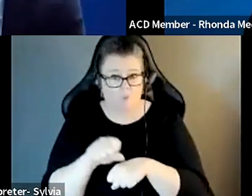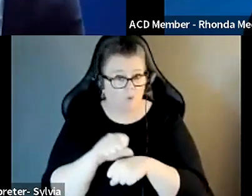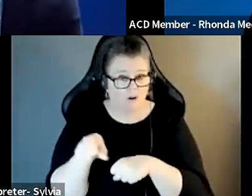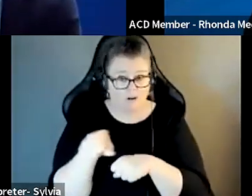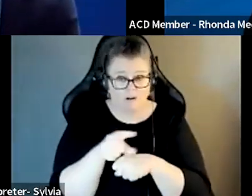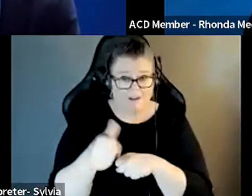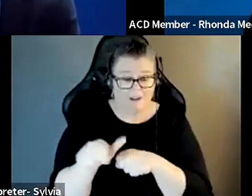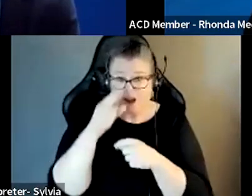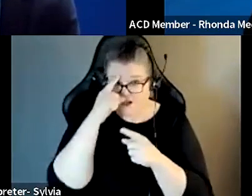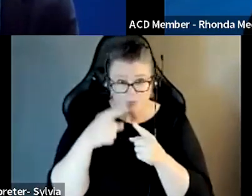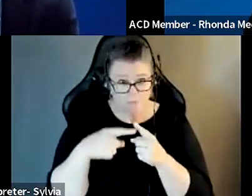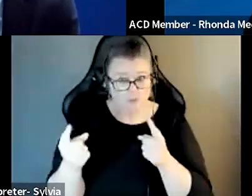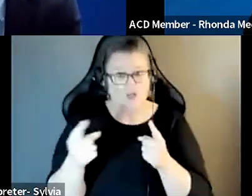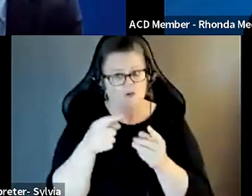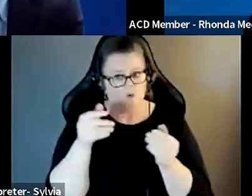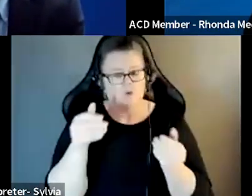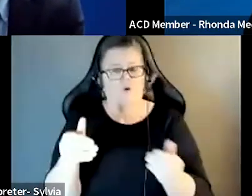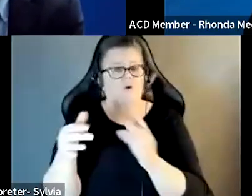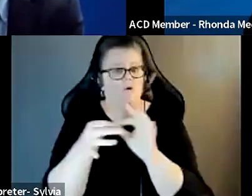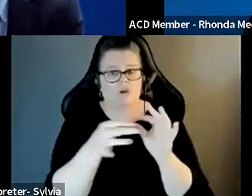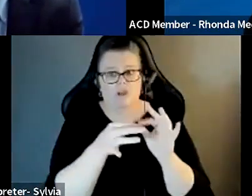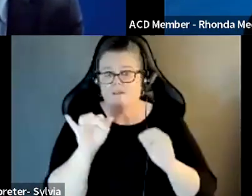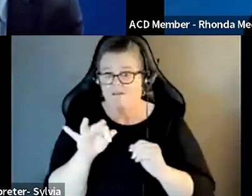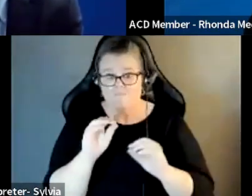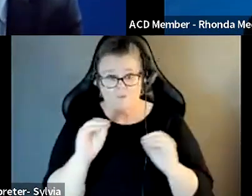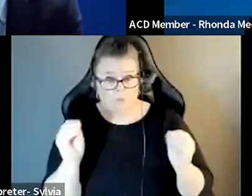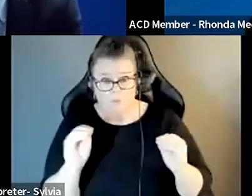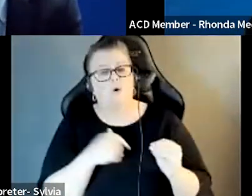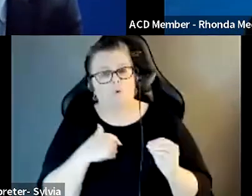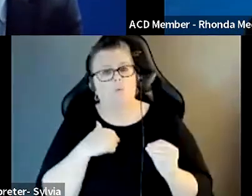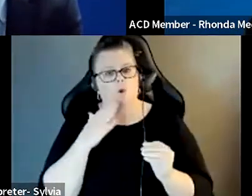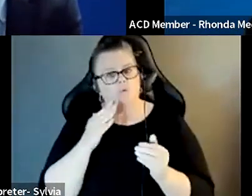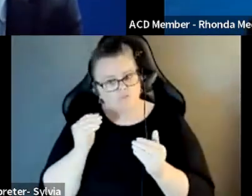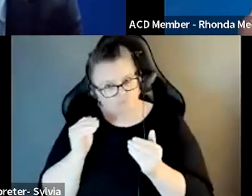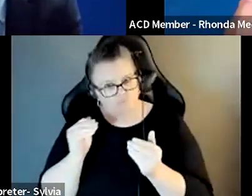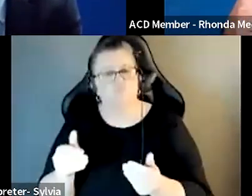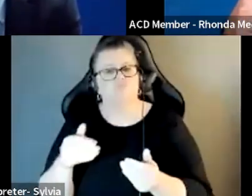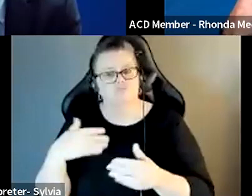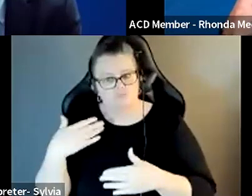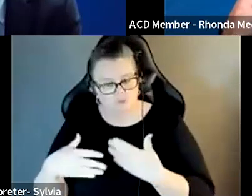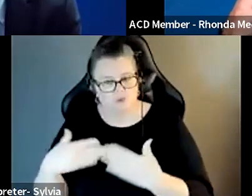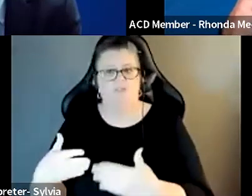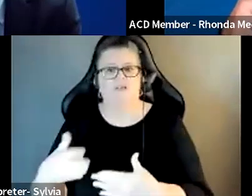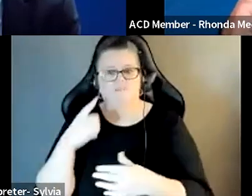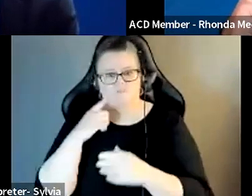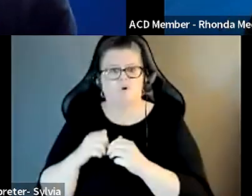But otherwise, we will proceed with the formation of the laboratory working group and the official vote on the terms of reference next time.